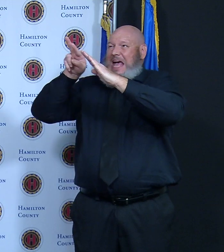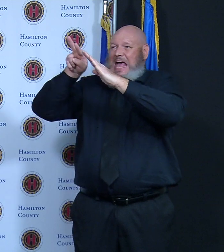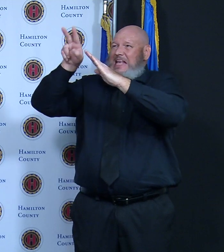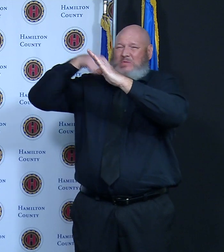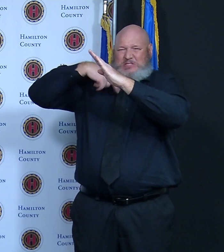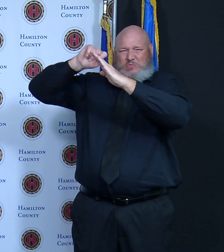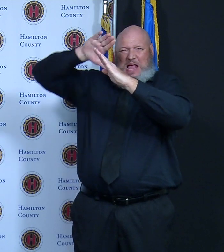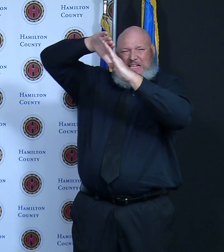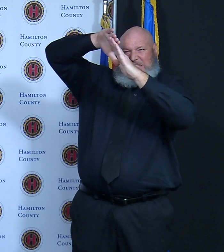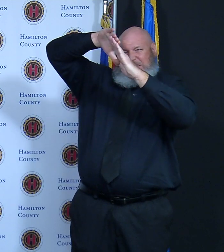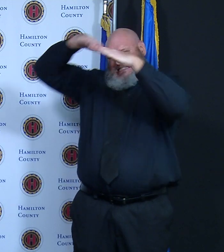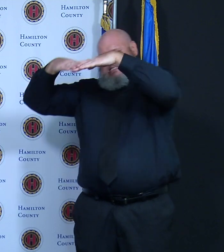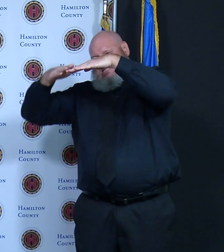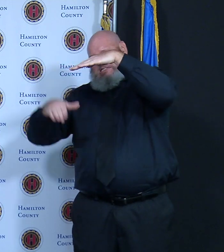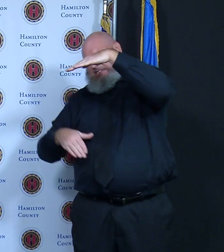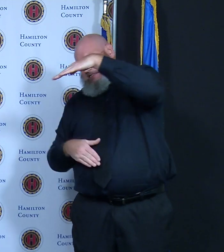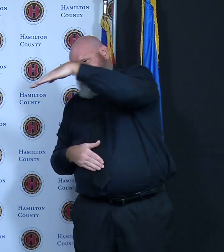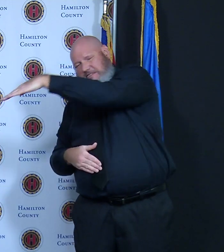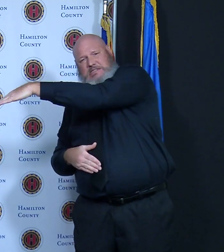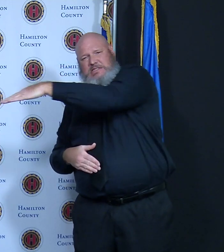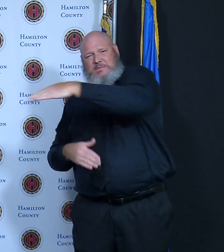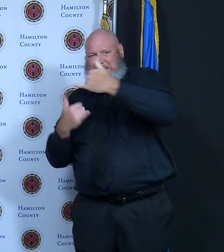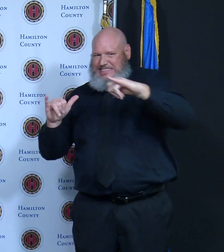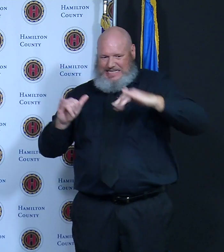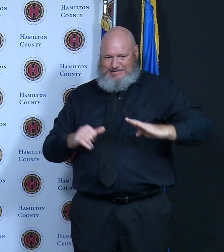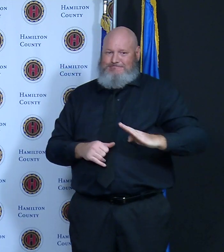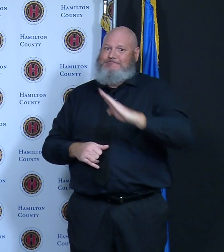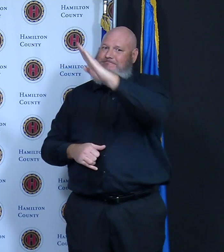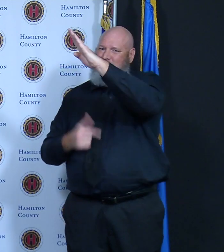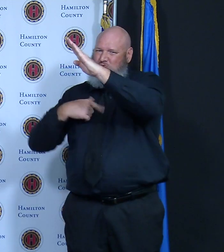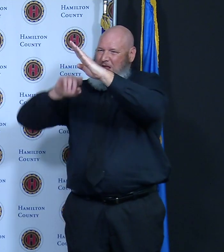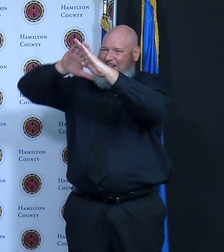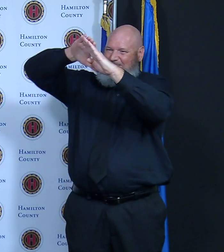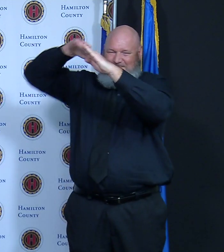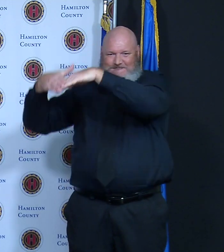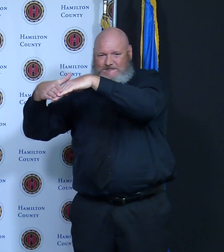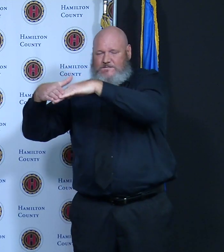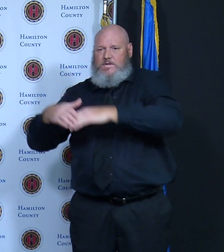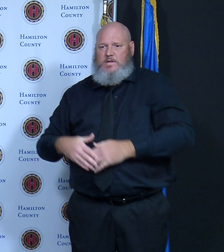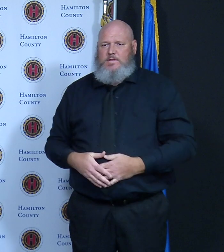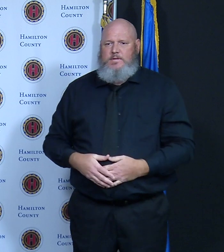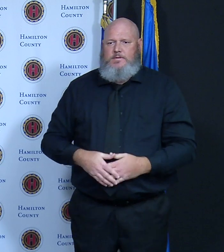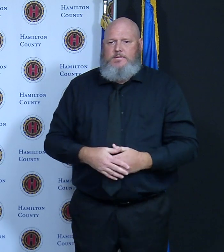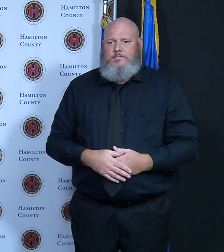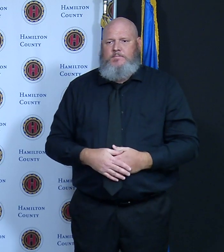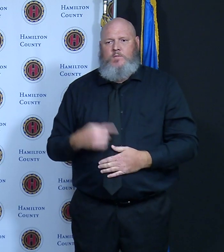the capacity that they need when we hit the top of the curve and so right now